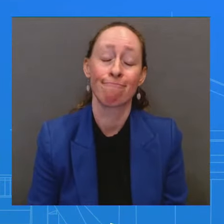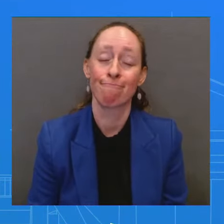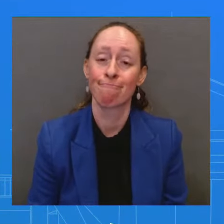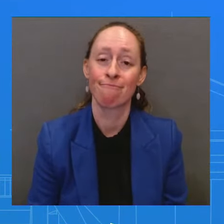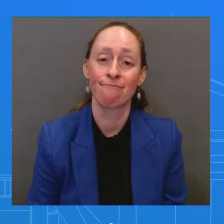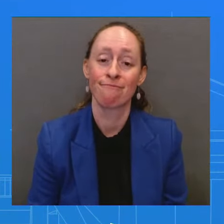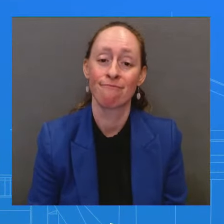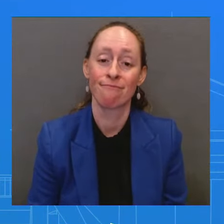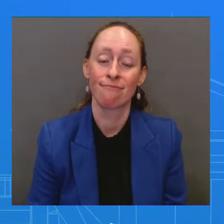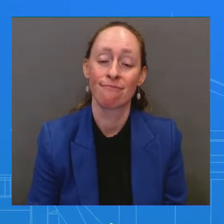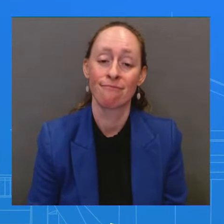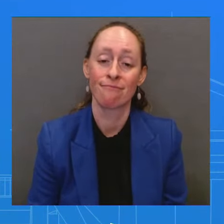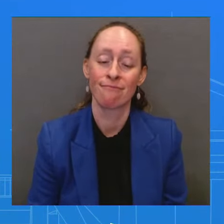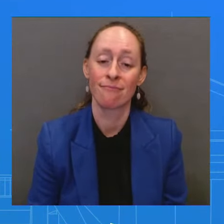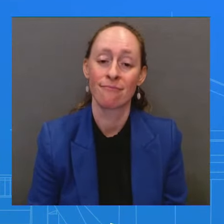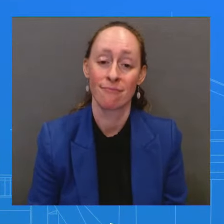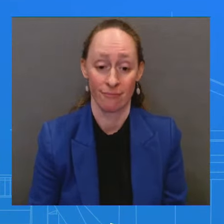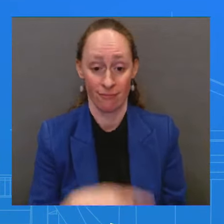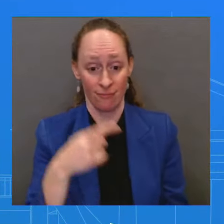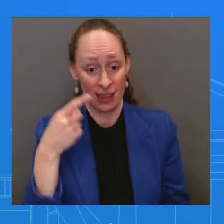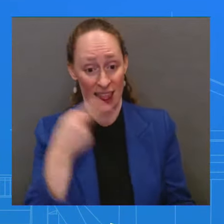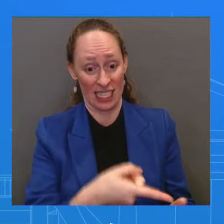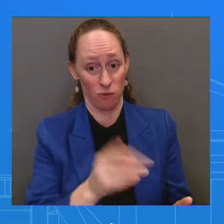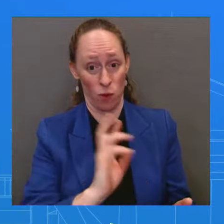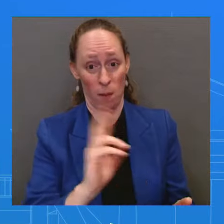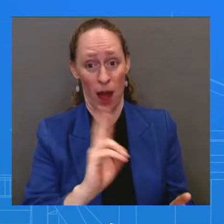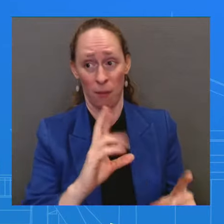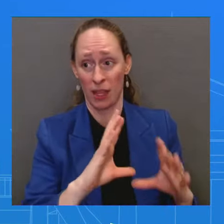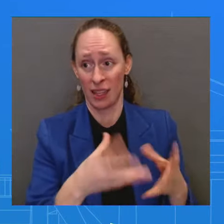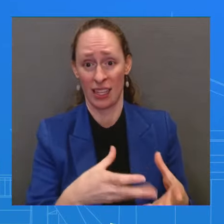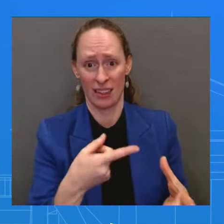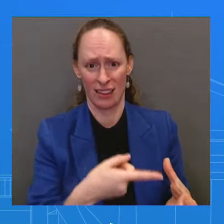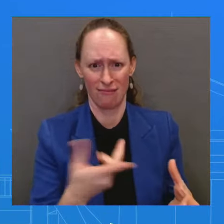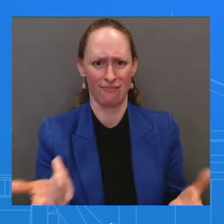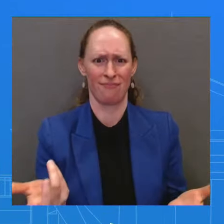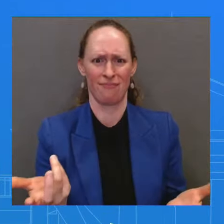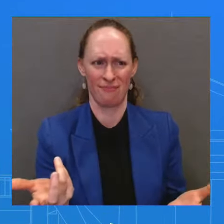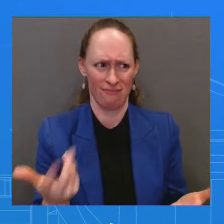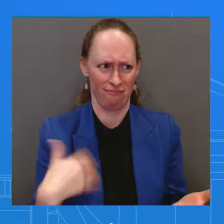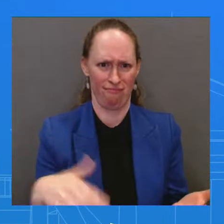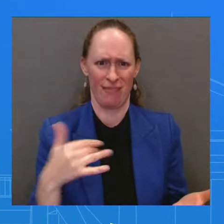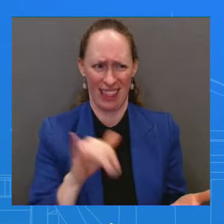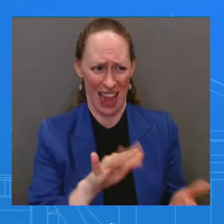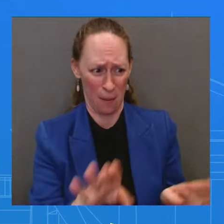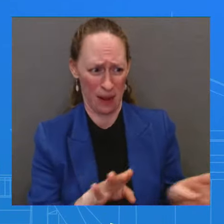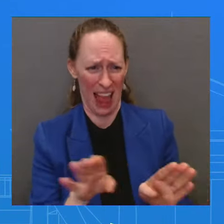They stand apart from any other conference that we have seen before, whether it's -- you're talking about the Senate or the House.